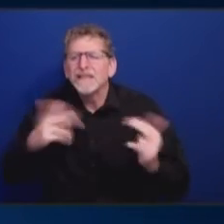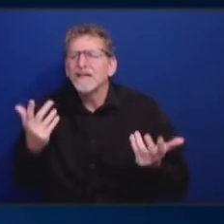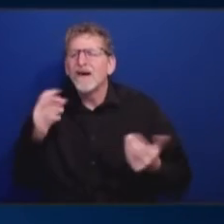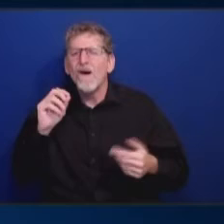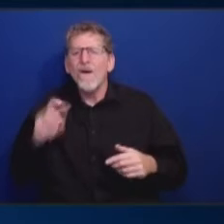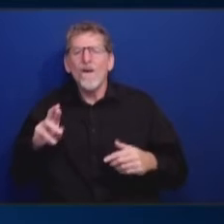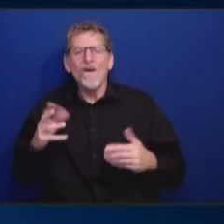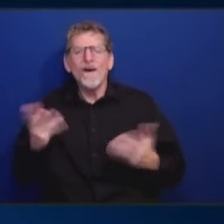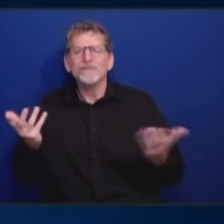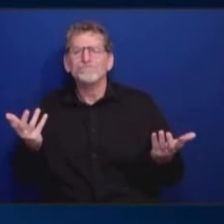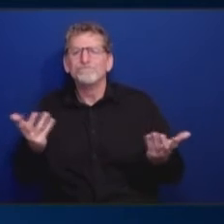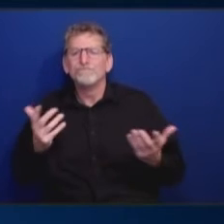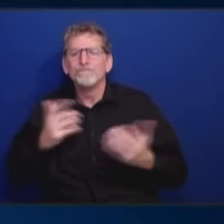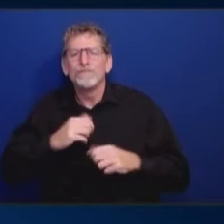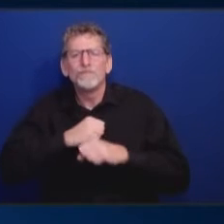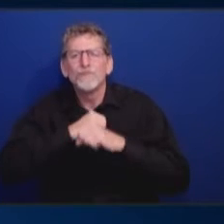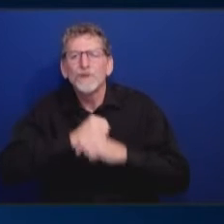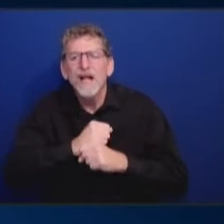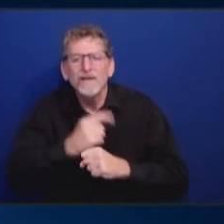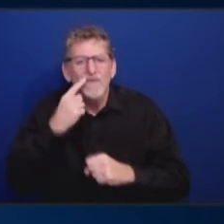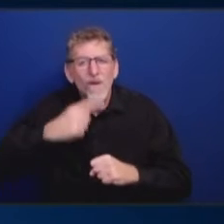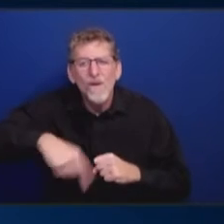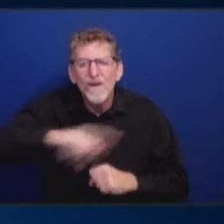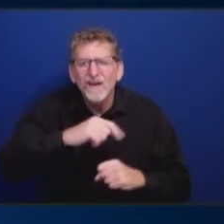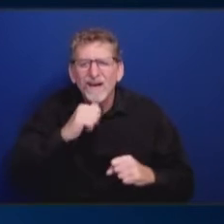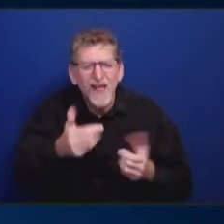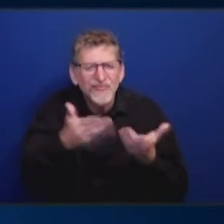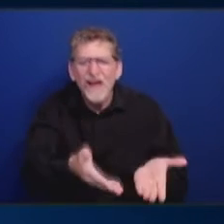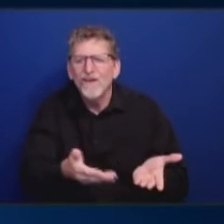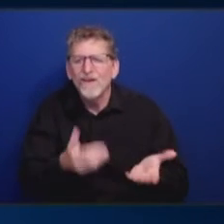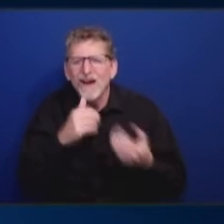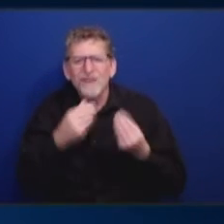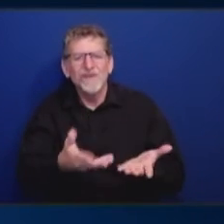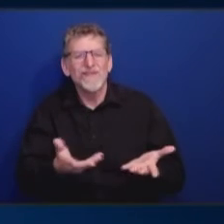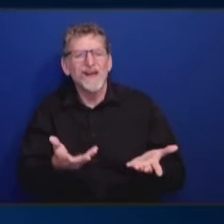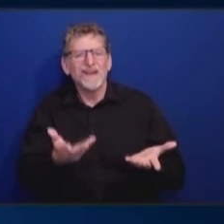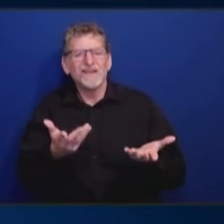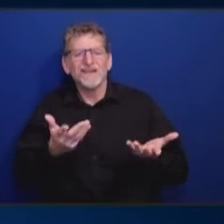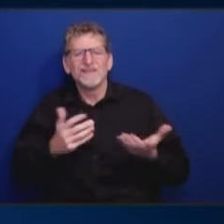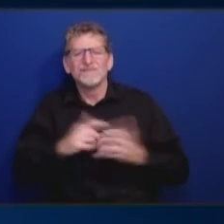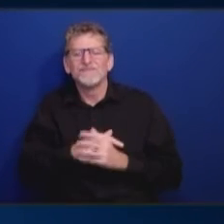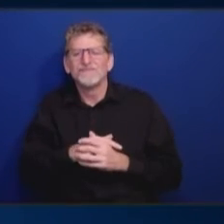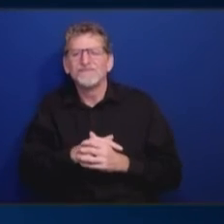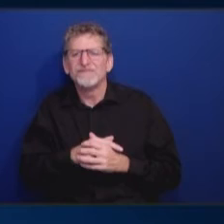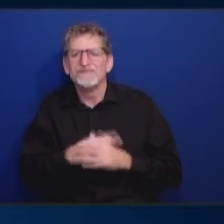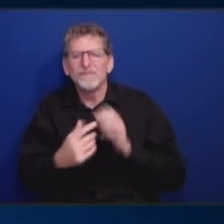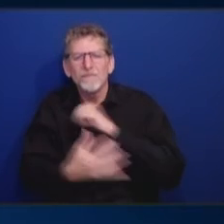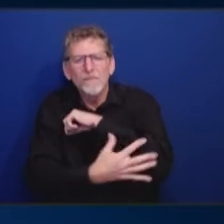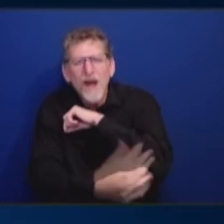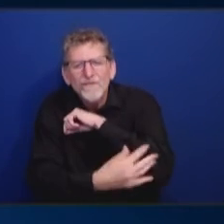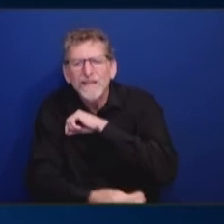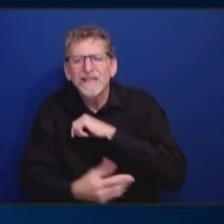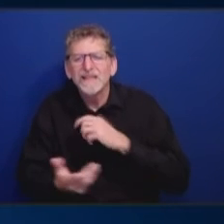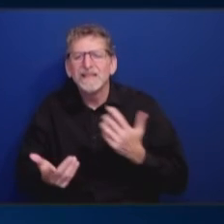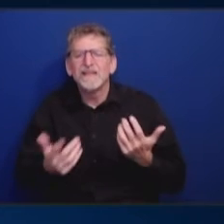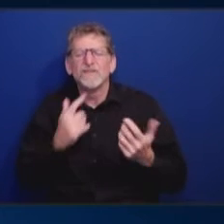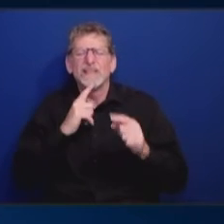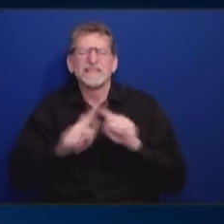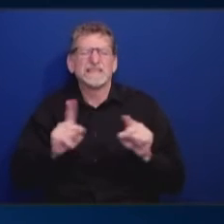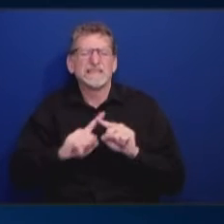And a lot of this, of course, is tied with poverty, but there are other factors, as well. Next slide, please.